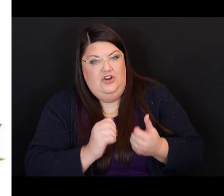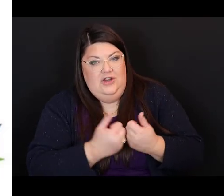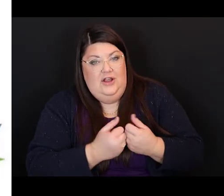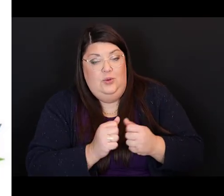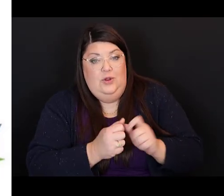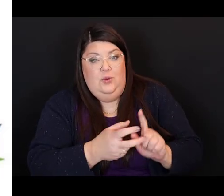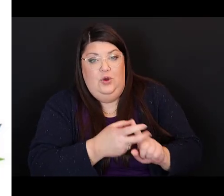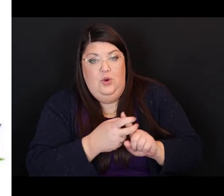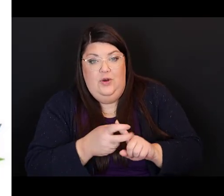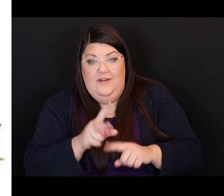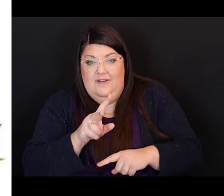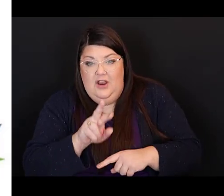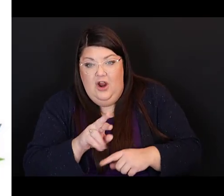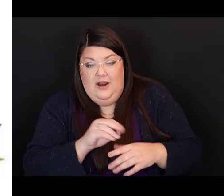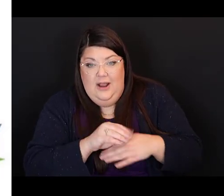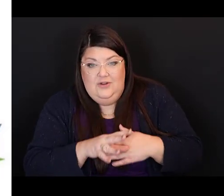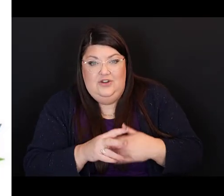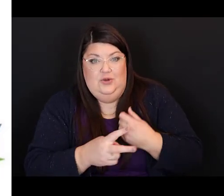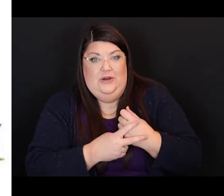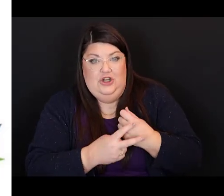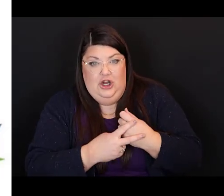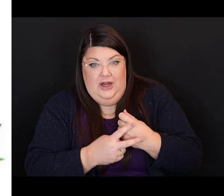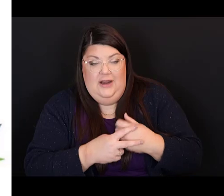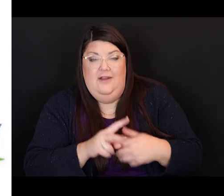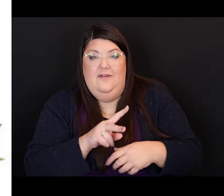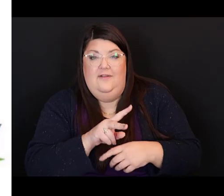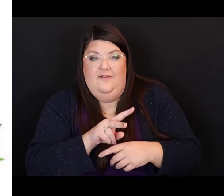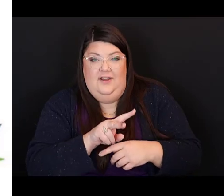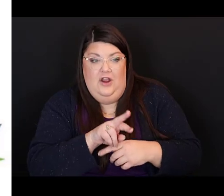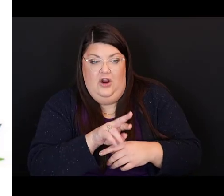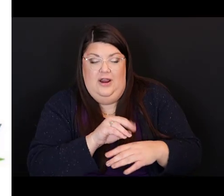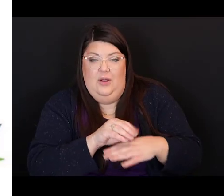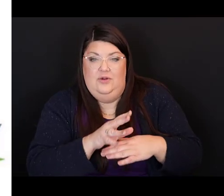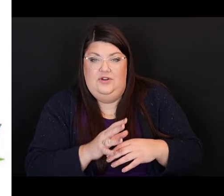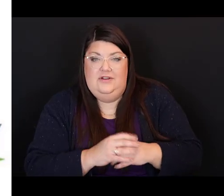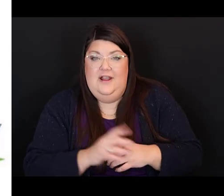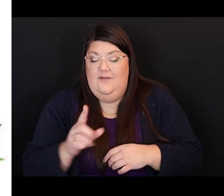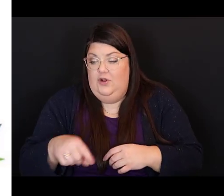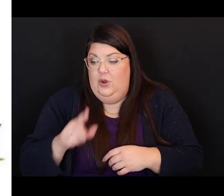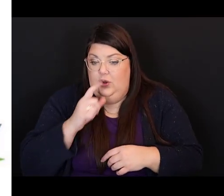they have with recruiting VR counselors, retaining VR counselors. And then for those